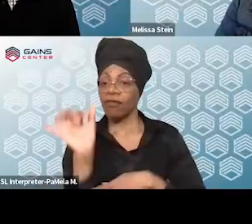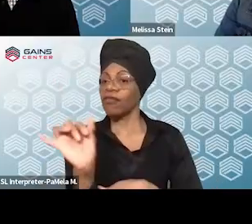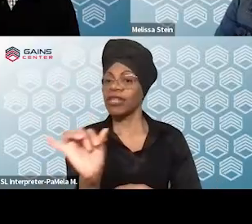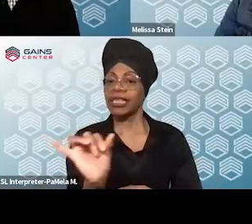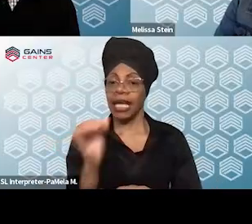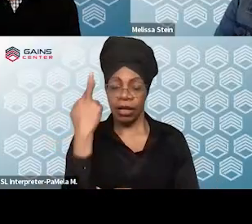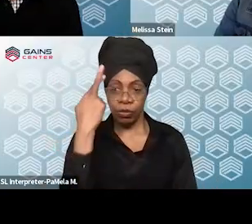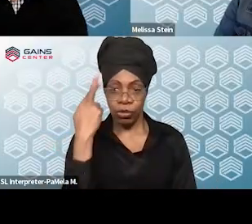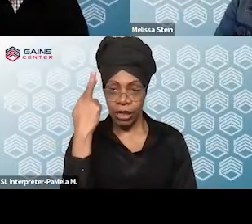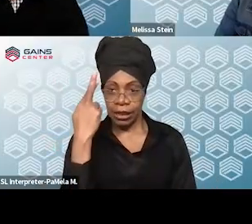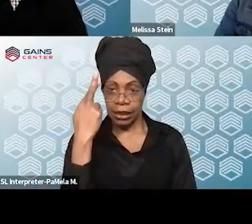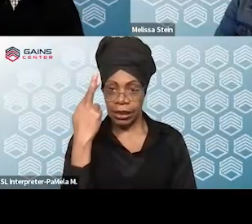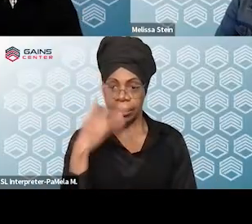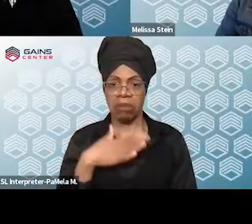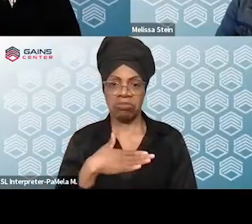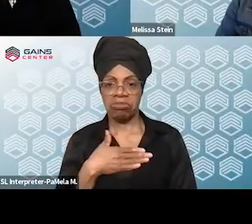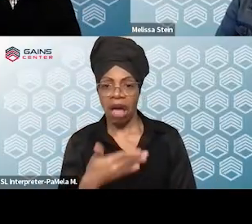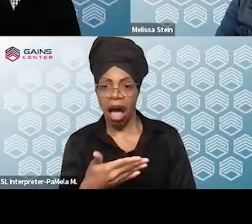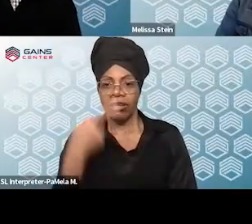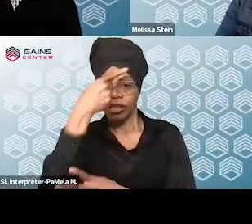You know, I would say they're trauma-responsive,